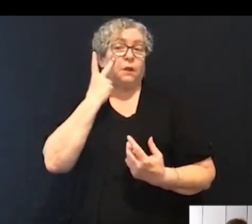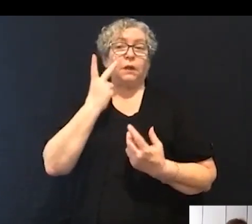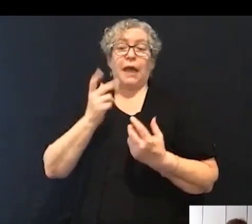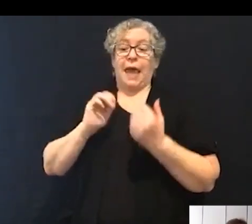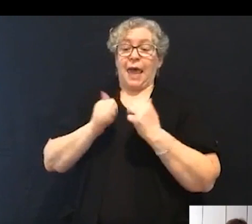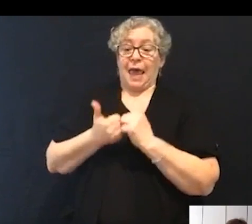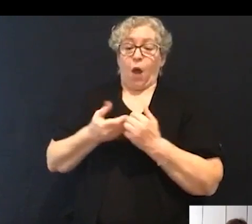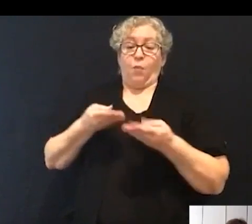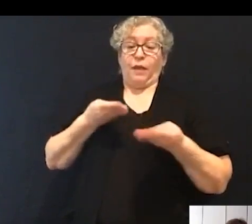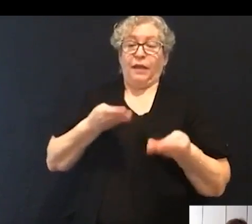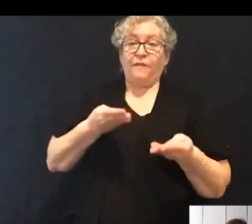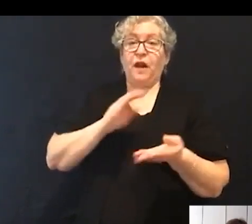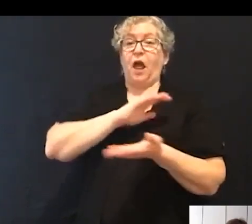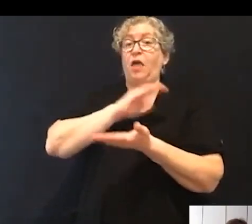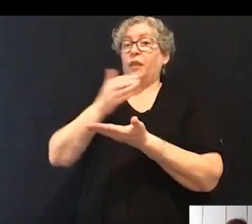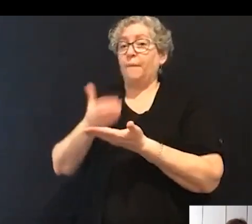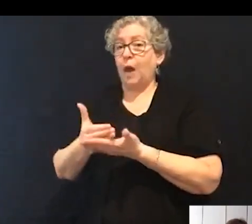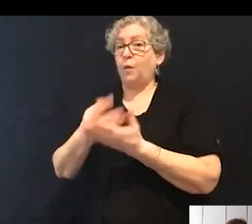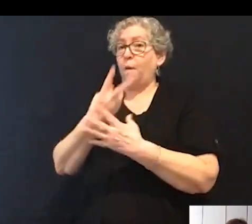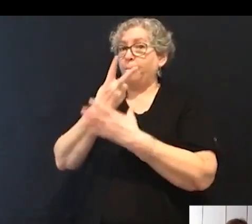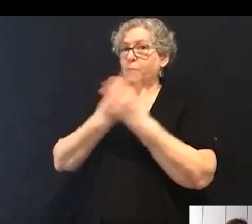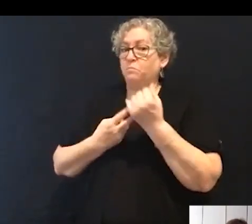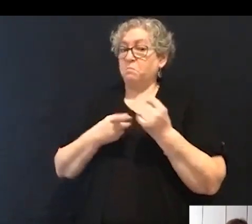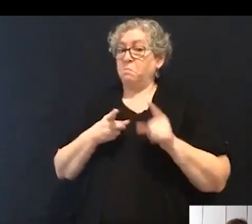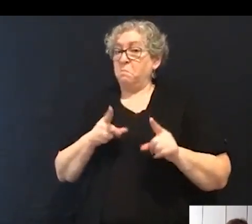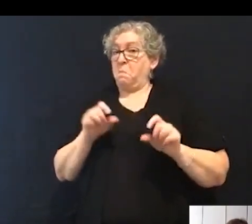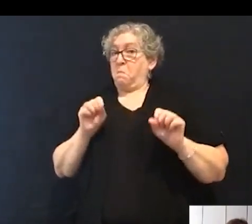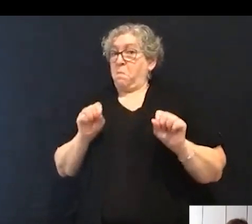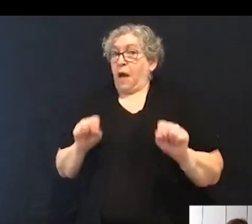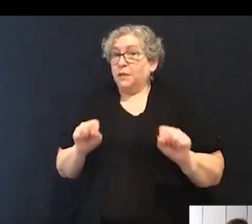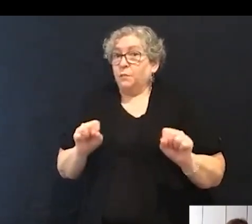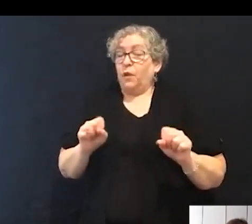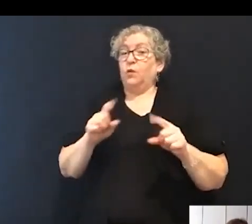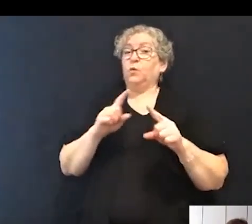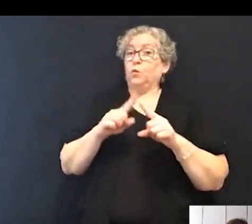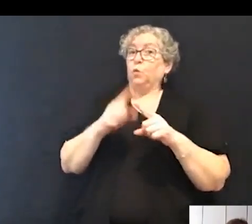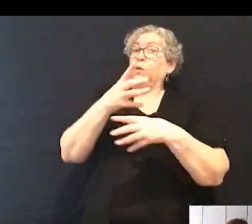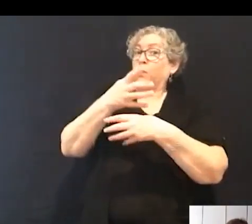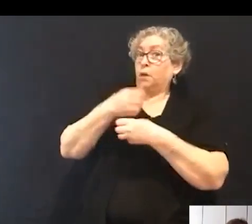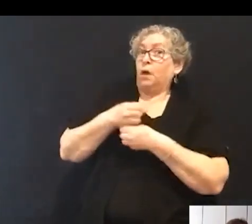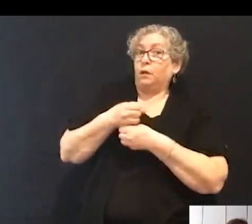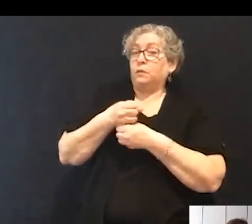the drug have the potential to yield meaningful improvements